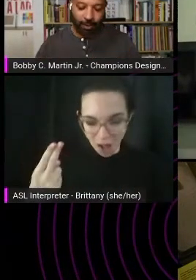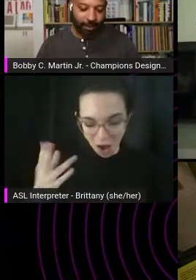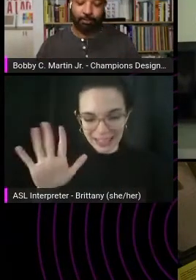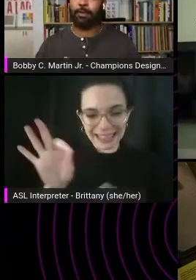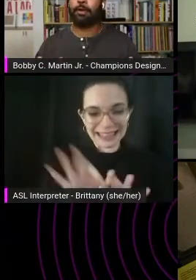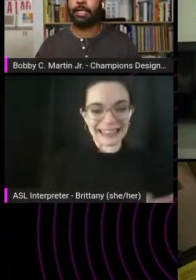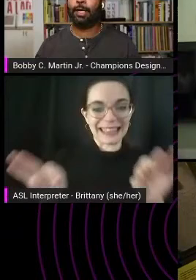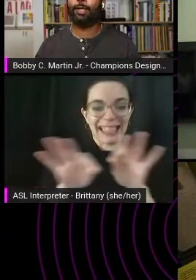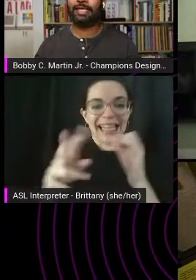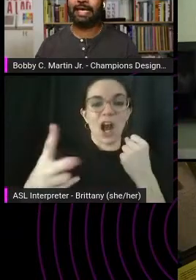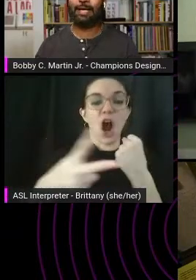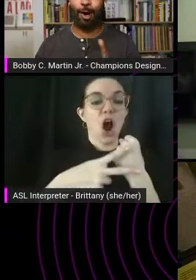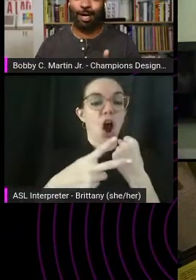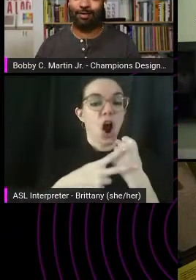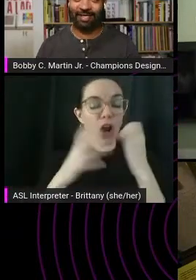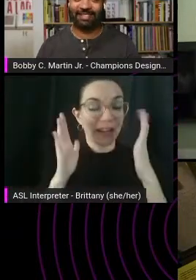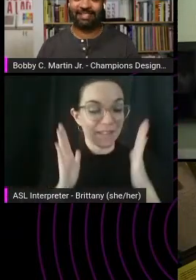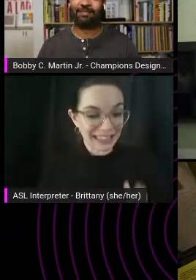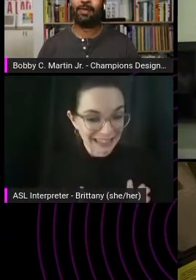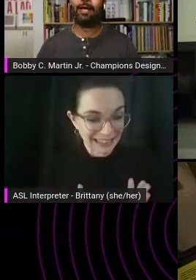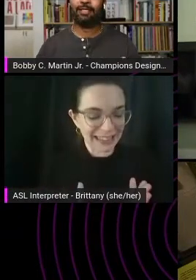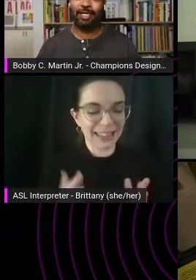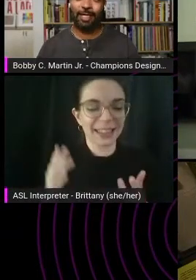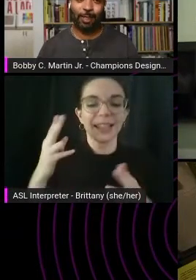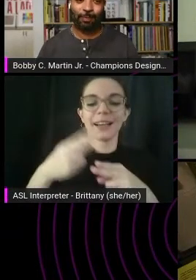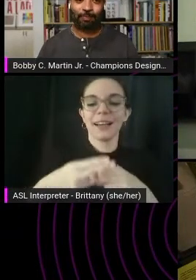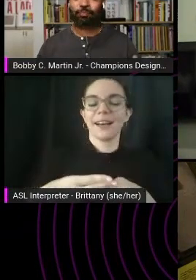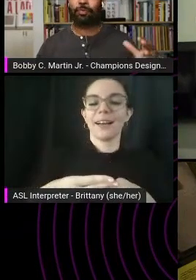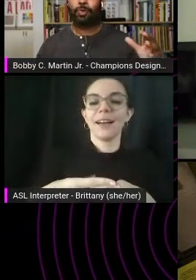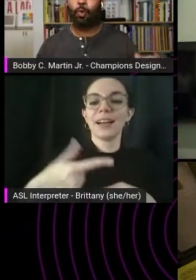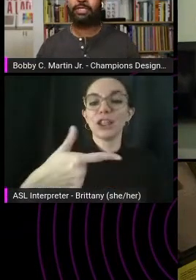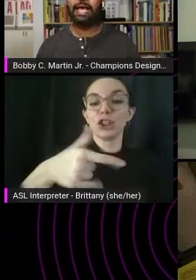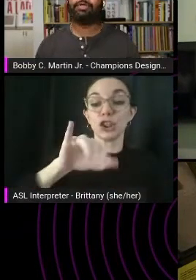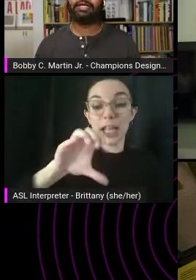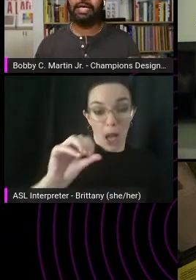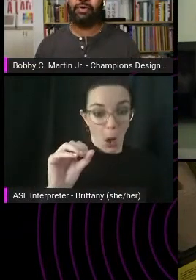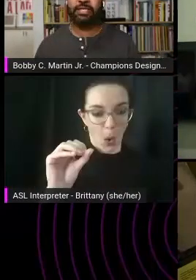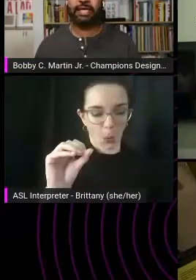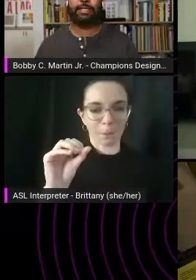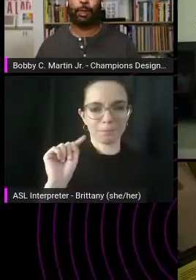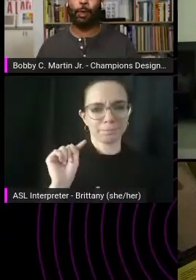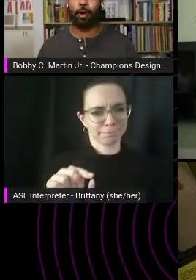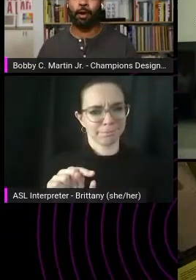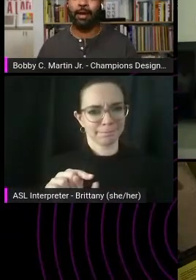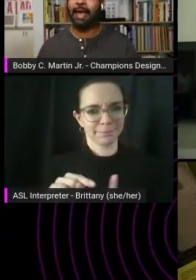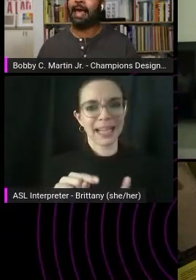sorry, Carnegie Hall's key archivist, Gino, was able to give us a tour.